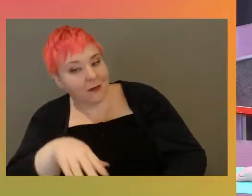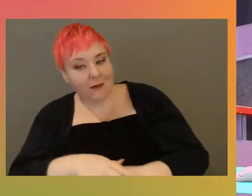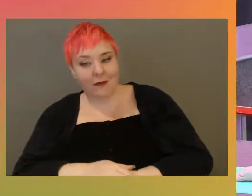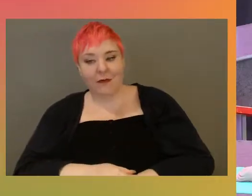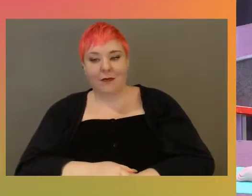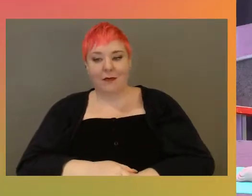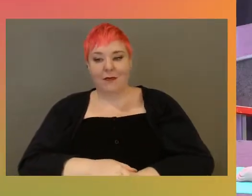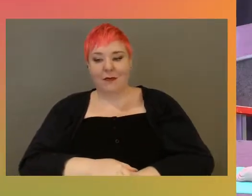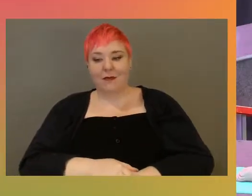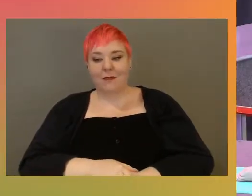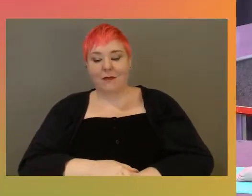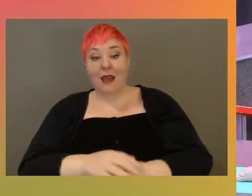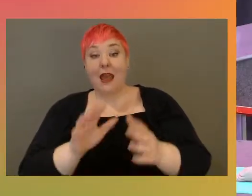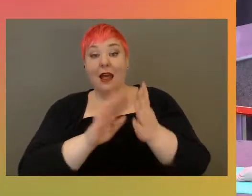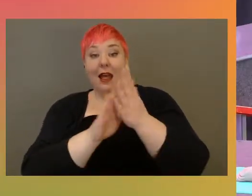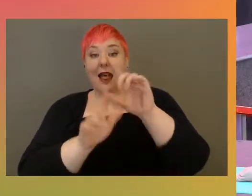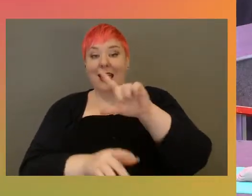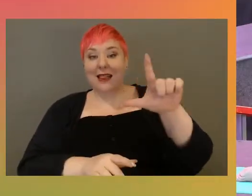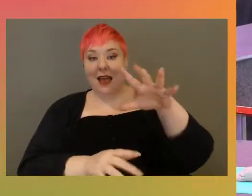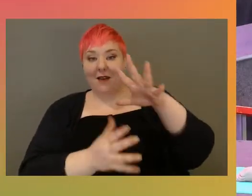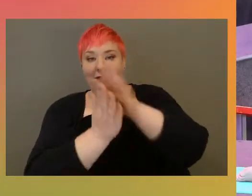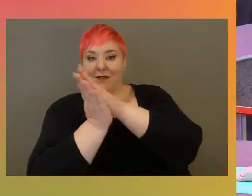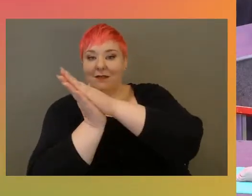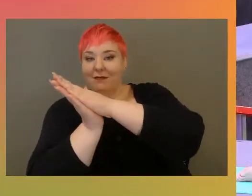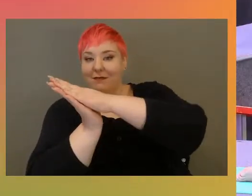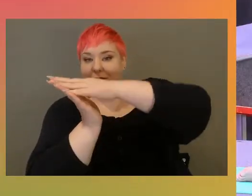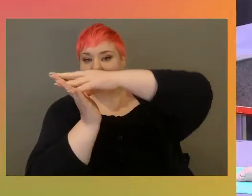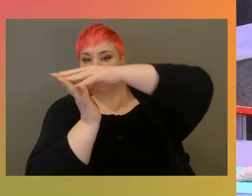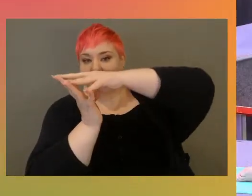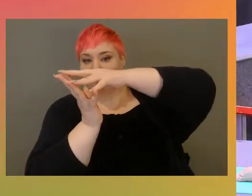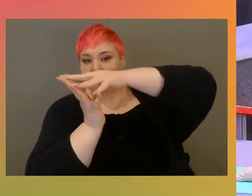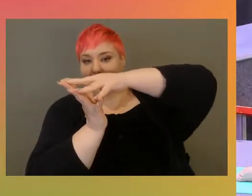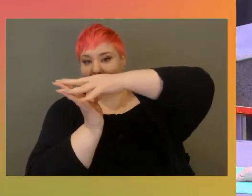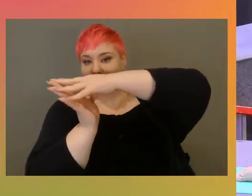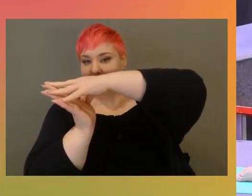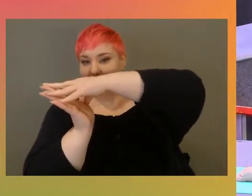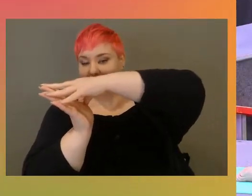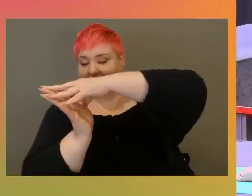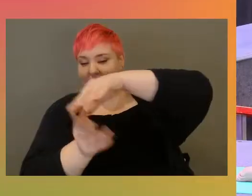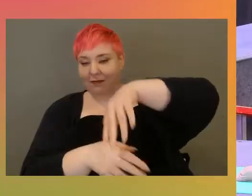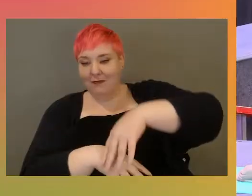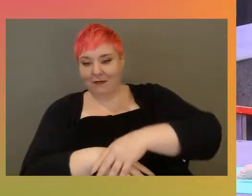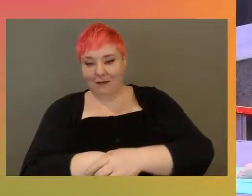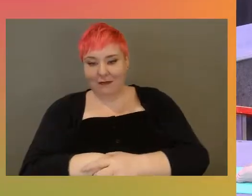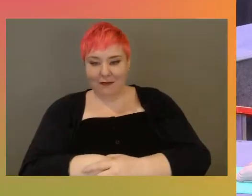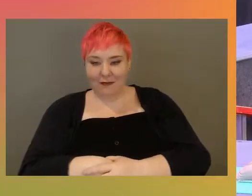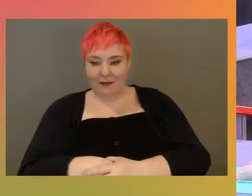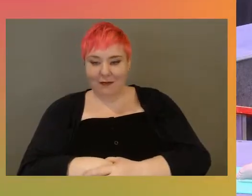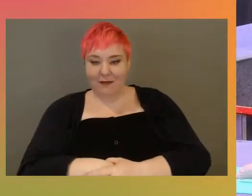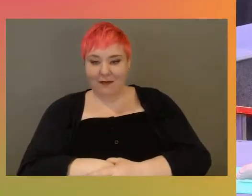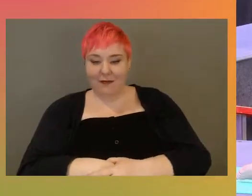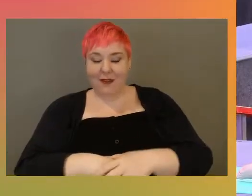TAKE YOUR RIGHT CHEEK TOWARDS THE MAT, MAYBE EVEN ONTO THE MAT.